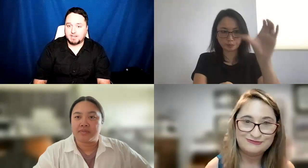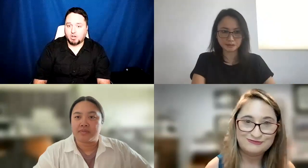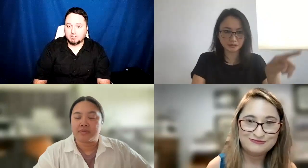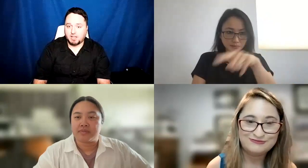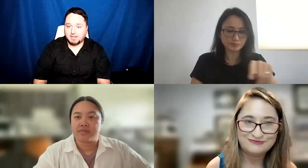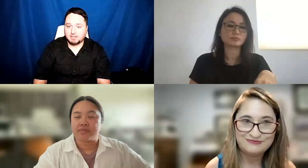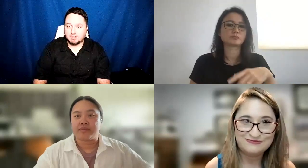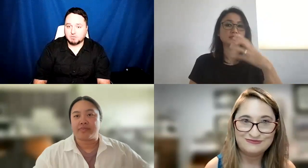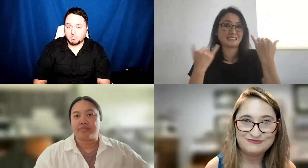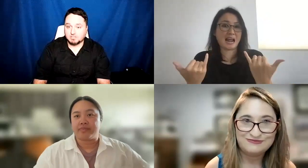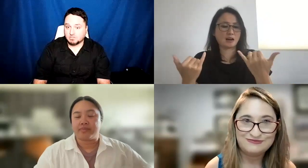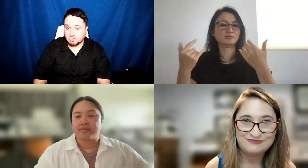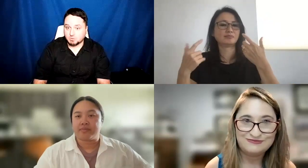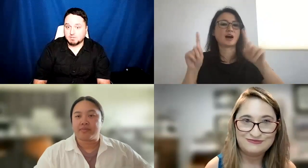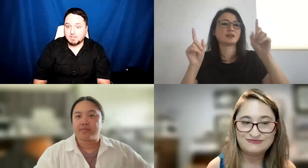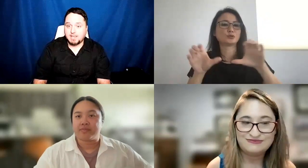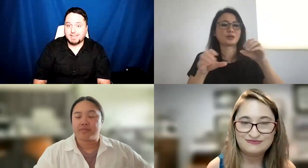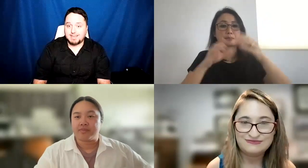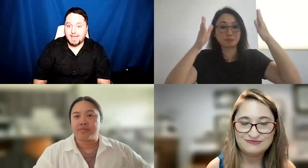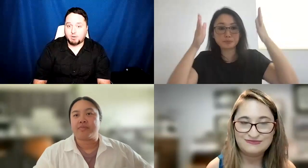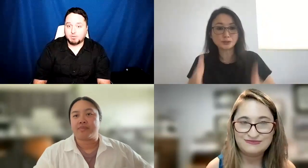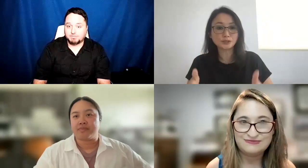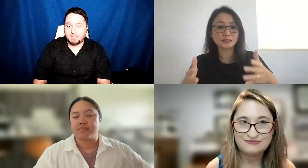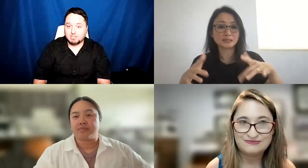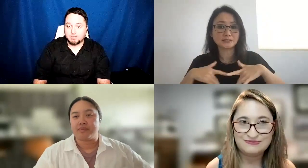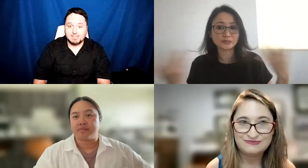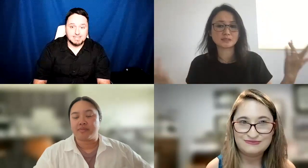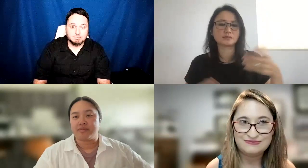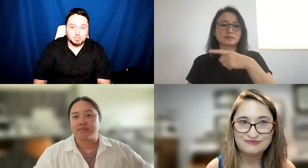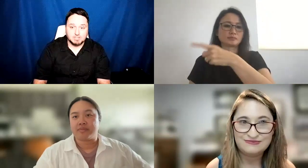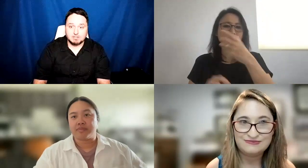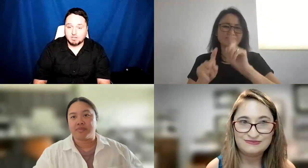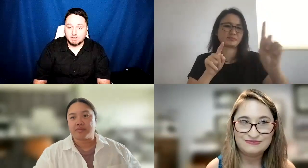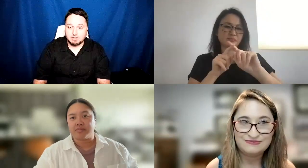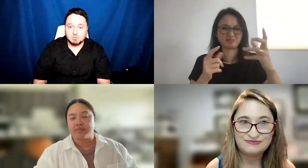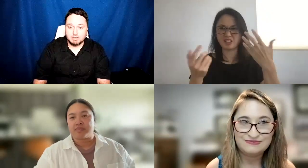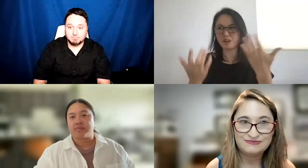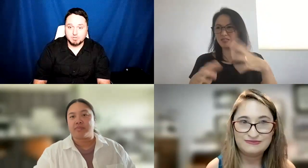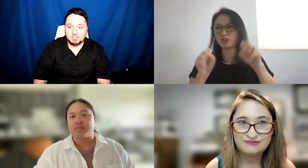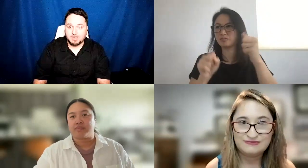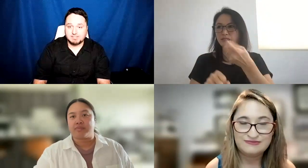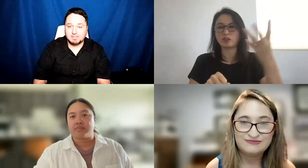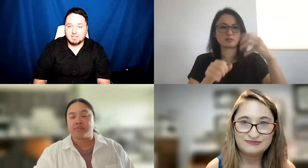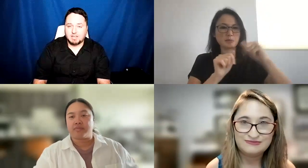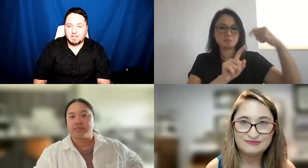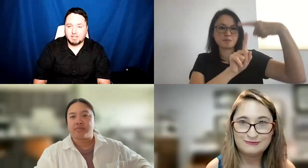They were providing online courses on Zoom and now they're finally doing things in person, you know, in-person events.